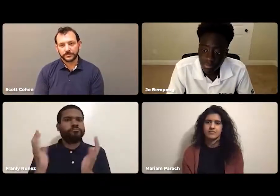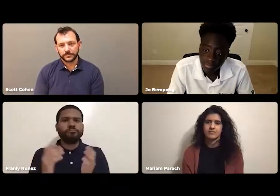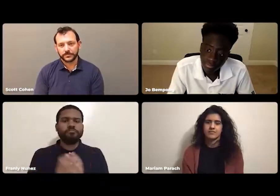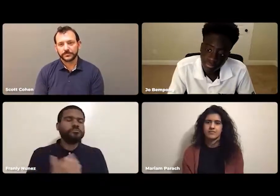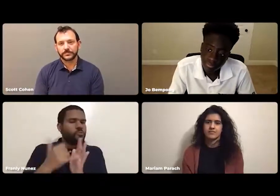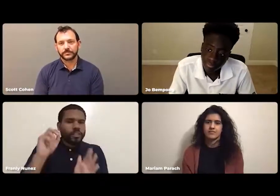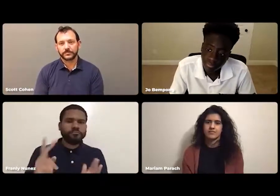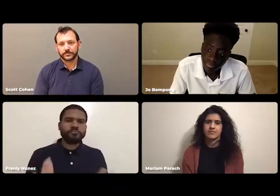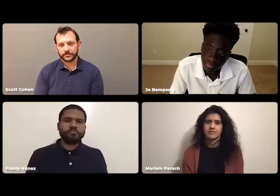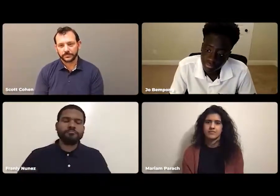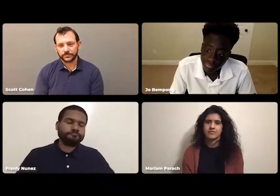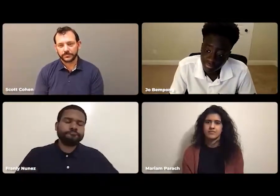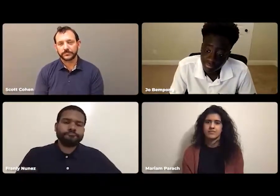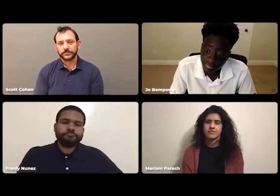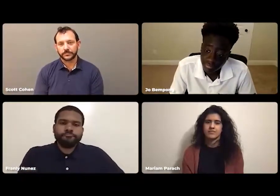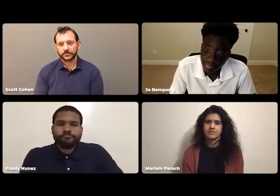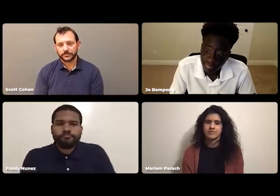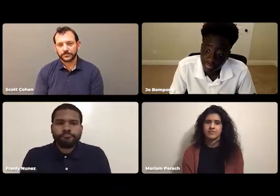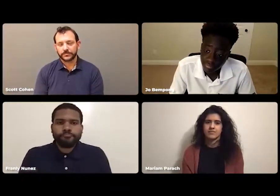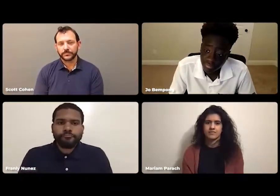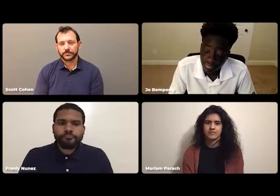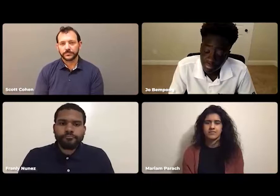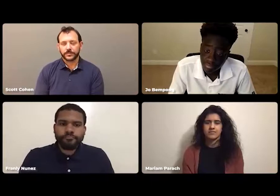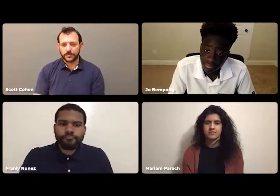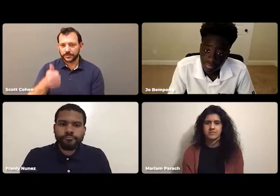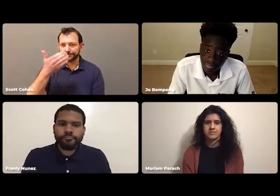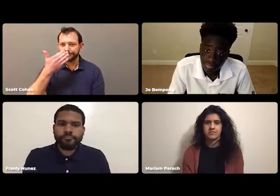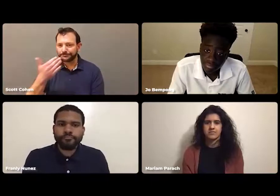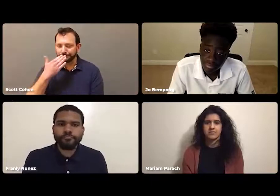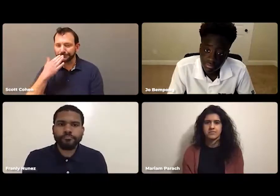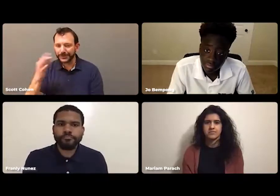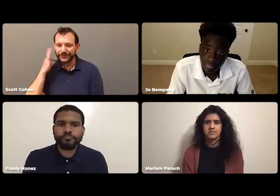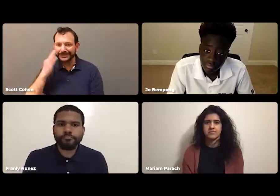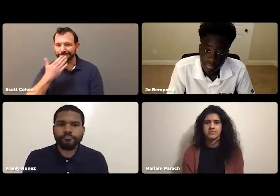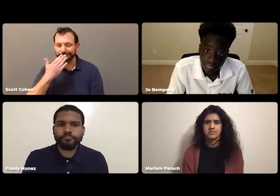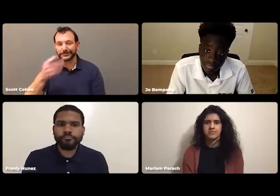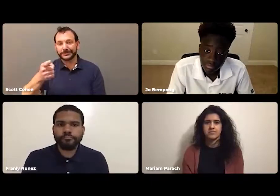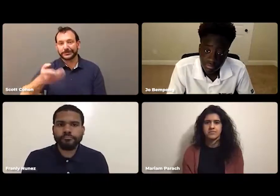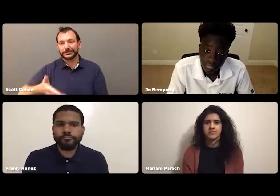Have a plan. Then, make small steps to work toward that plan. That's how you'll achieve it.